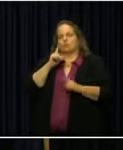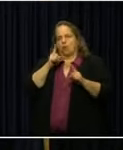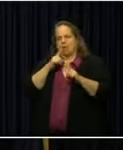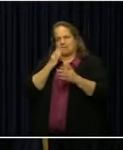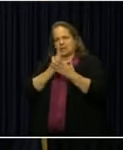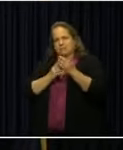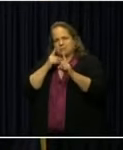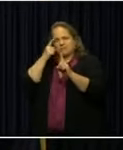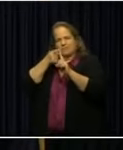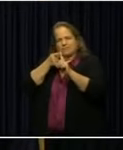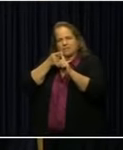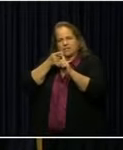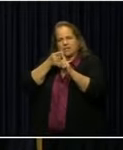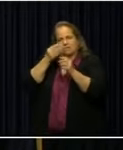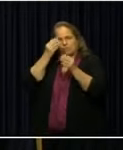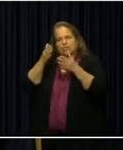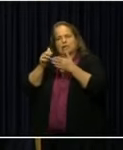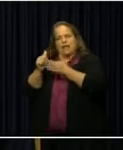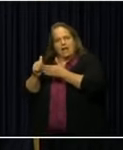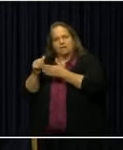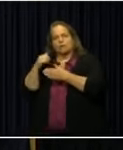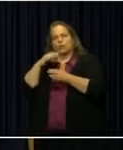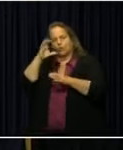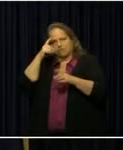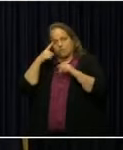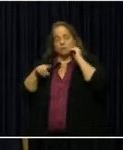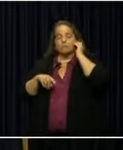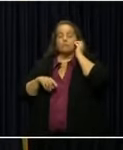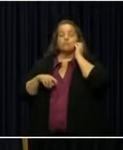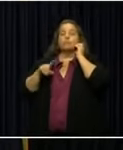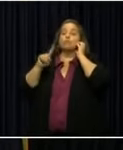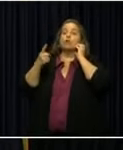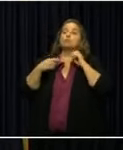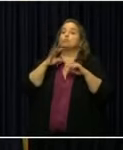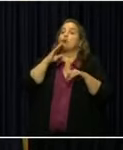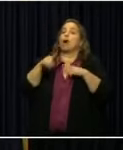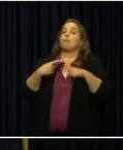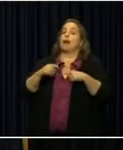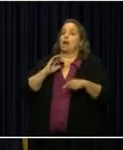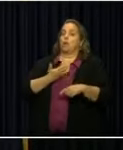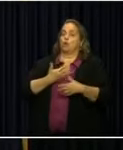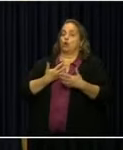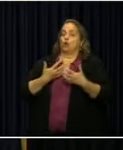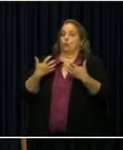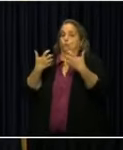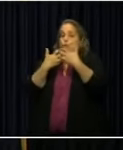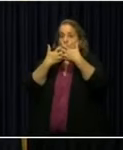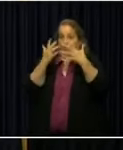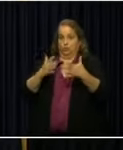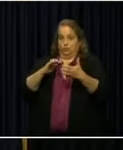CONTENTS OF THIS DOCUMENT HAVE A WHOLE LOT OF WHAT WE WERE ALREADY LOOKING AT. AND SO WE BELIEVE THAT OUR